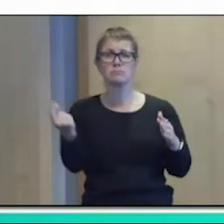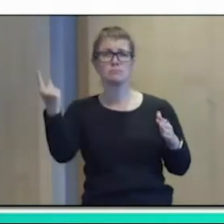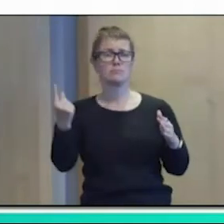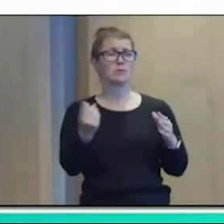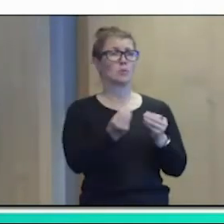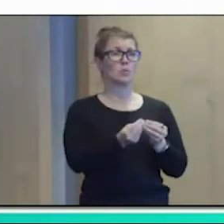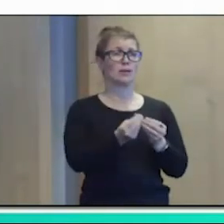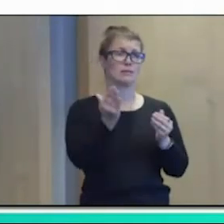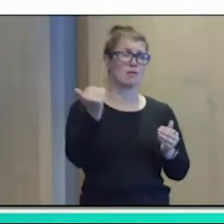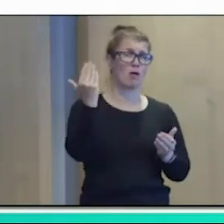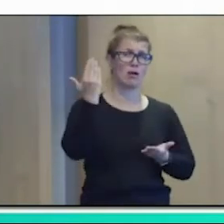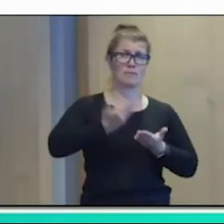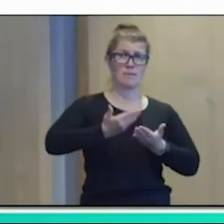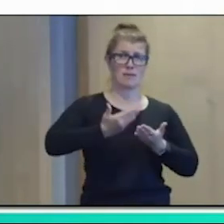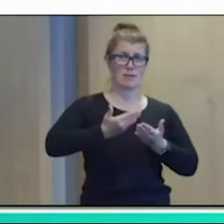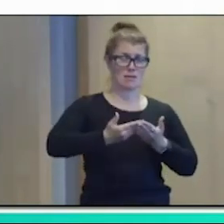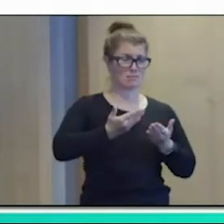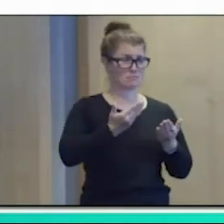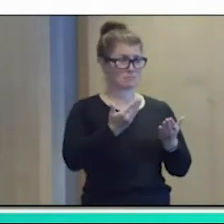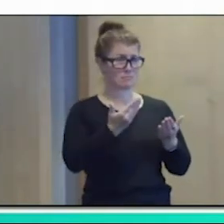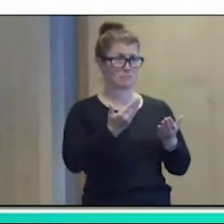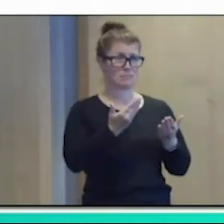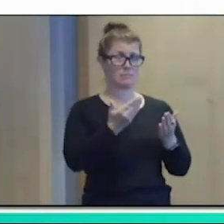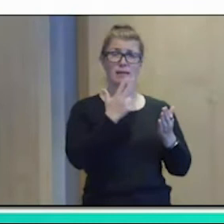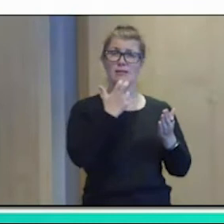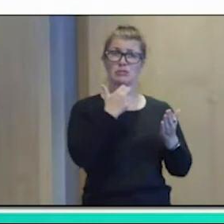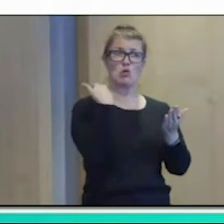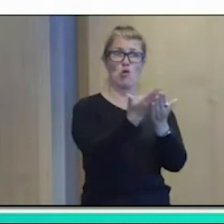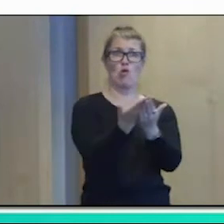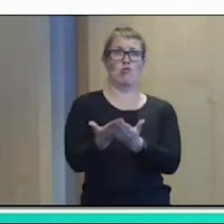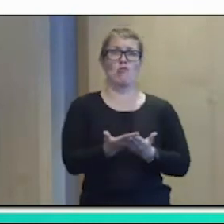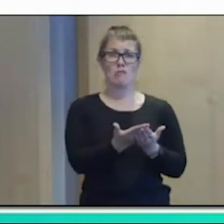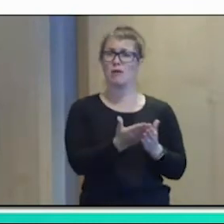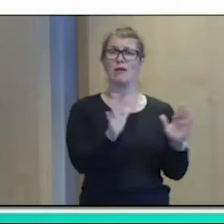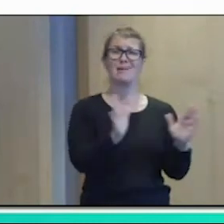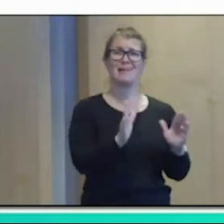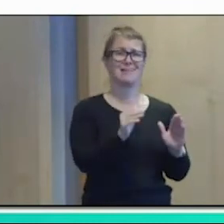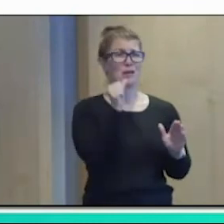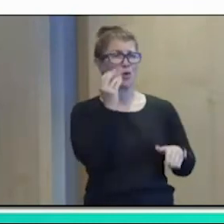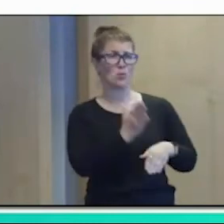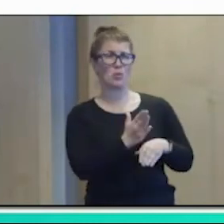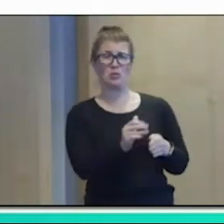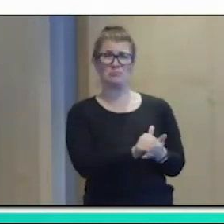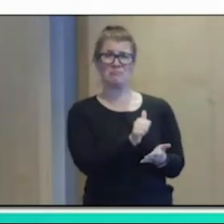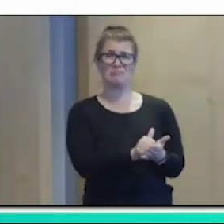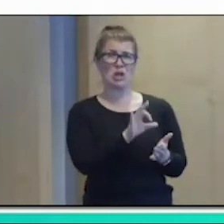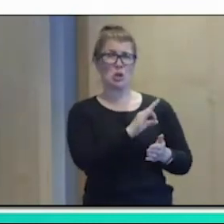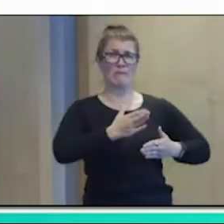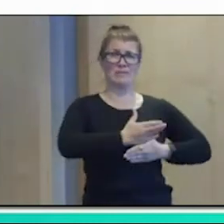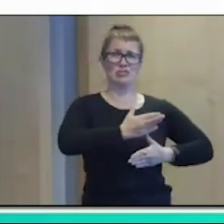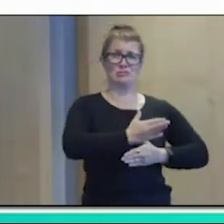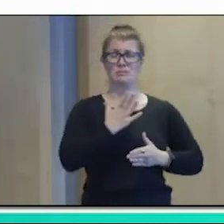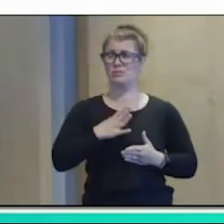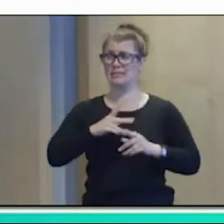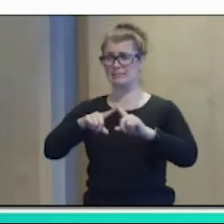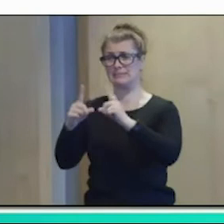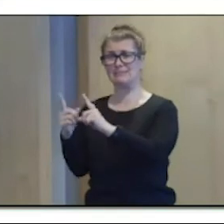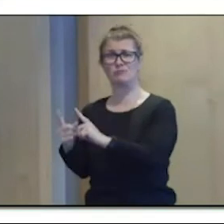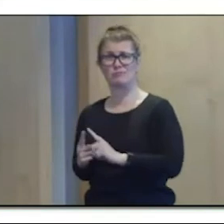wouldn't be efficient. So we need a basket of options so you'll hear a lot in Australia about